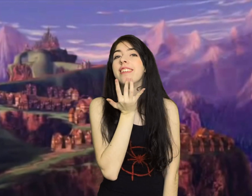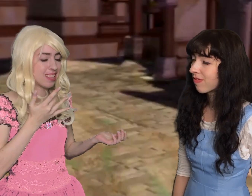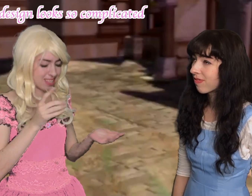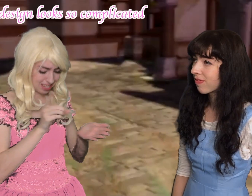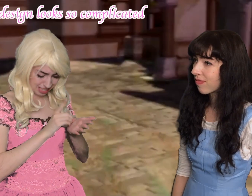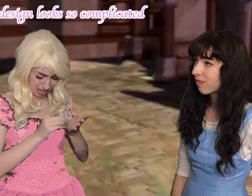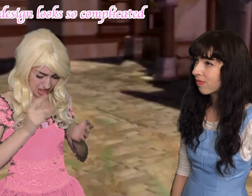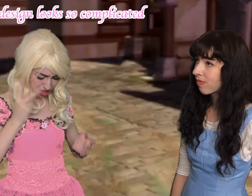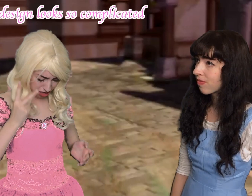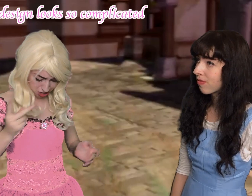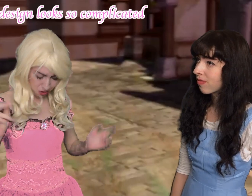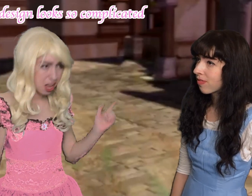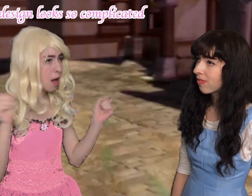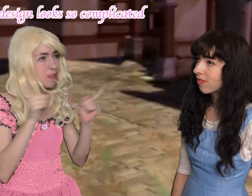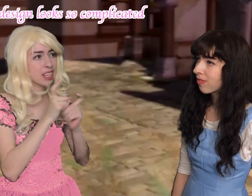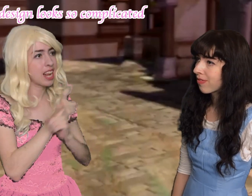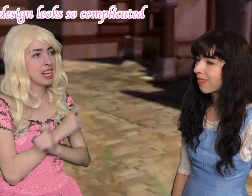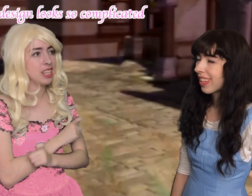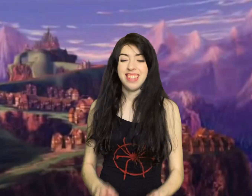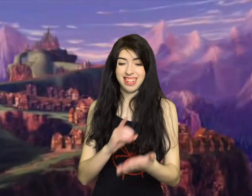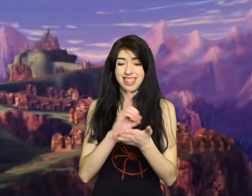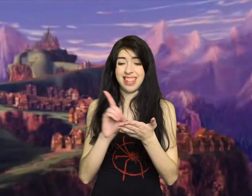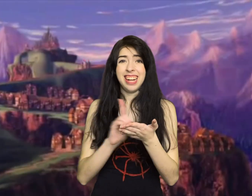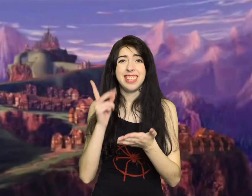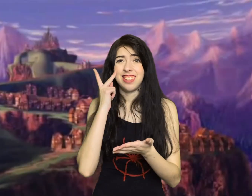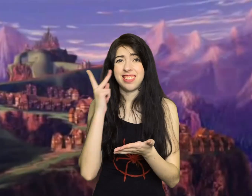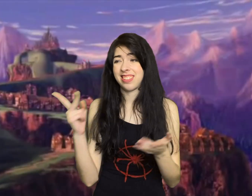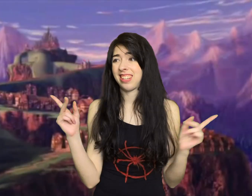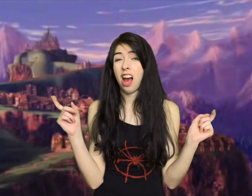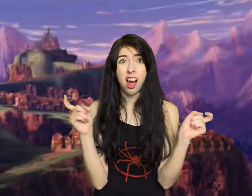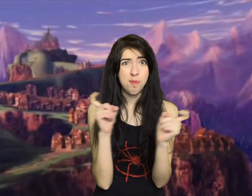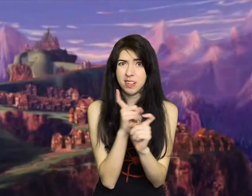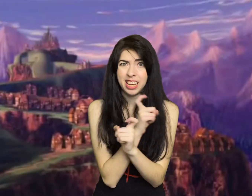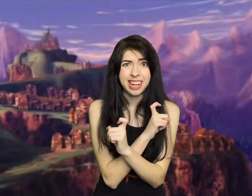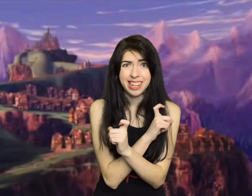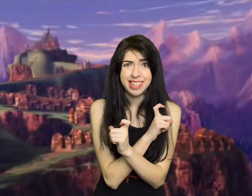the design looks so complicated DESIGN LOOKS COMPLICATED